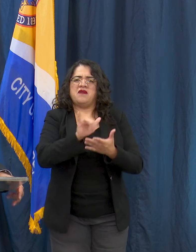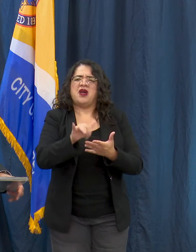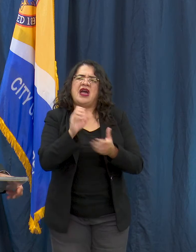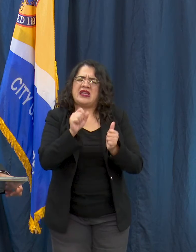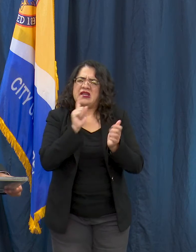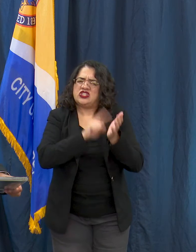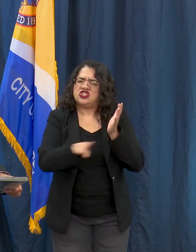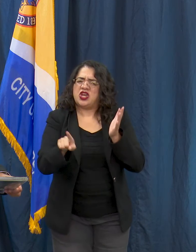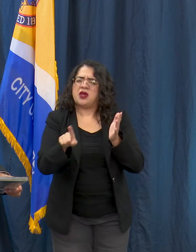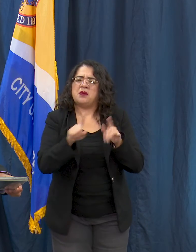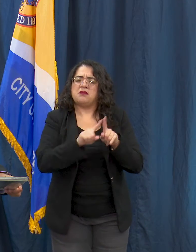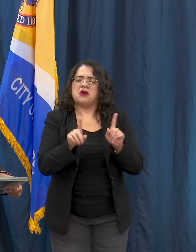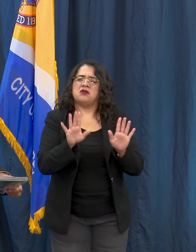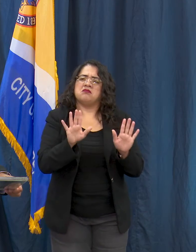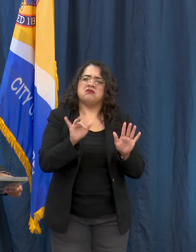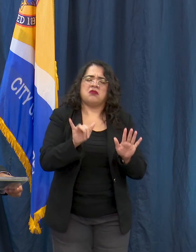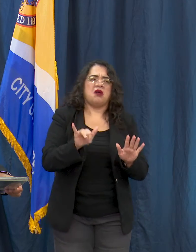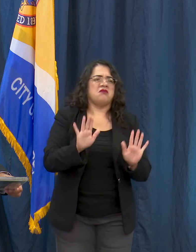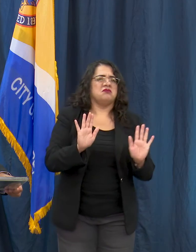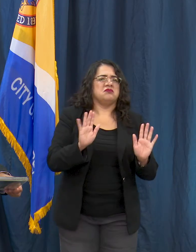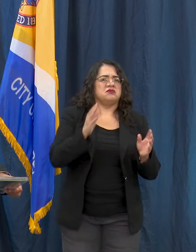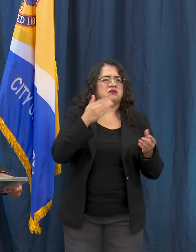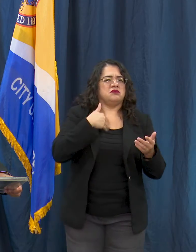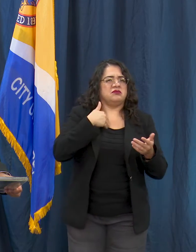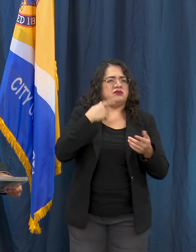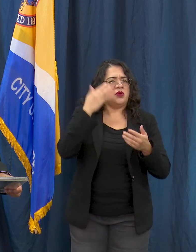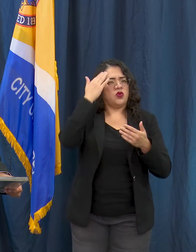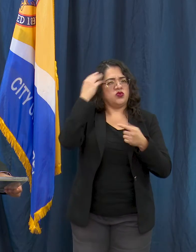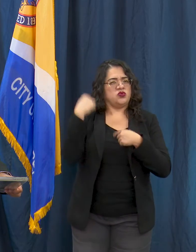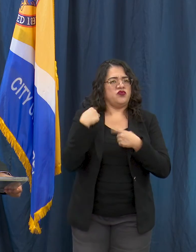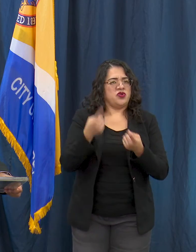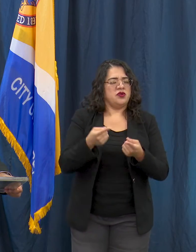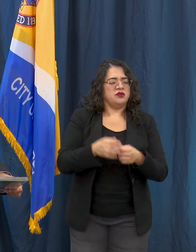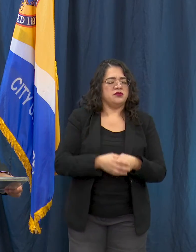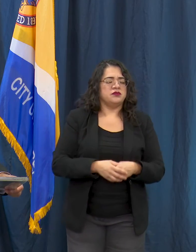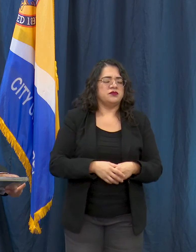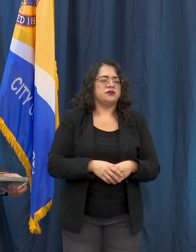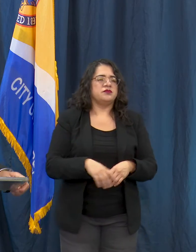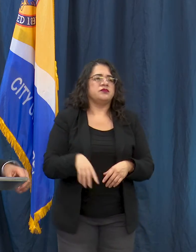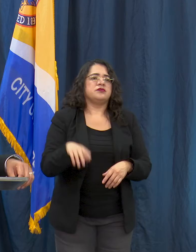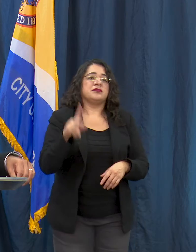that's correct. Mayor the next questions are some written questions that we receive from KABC-7 from